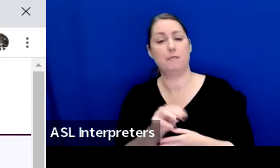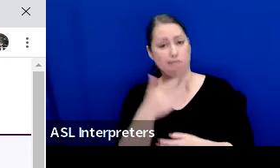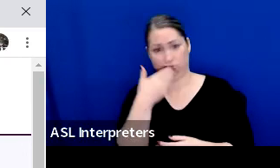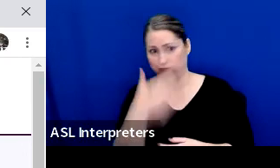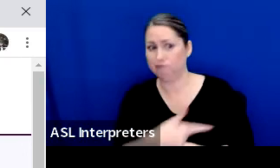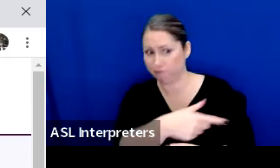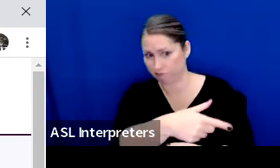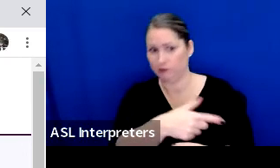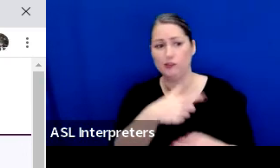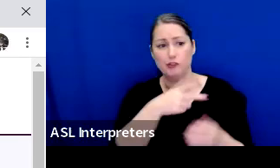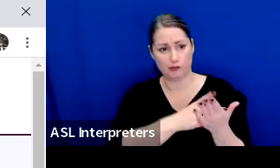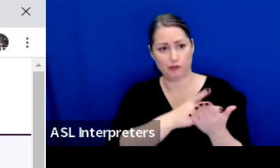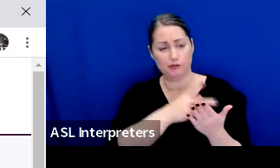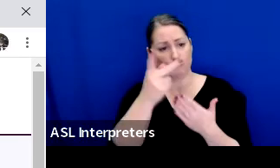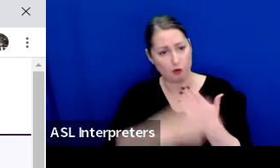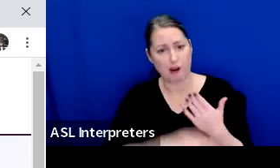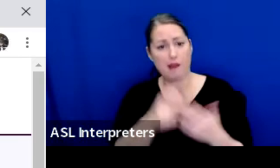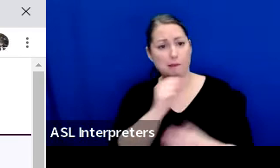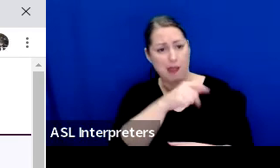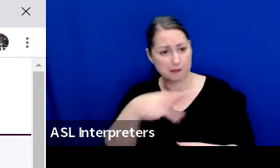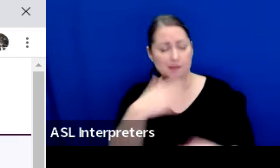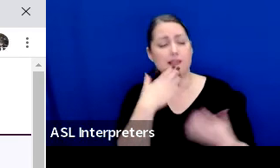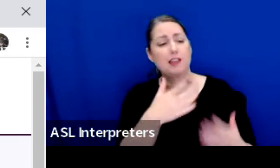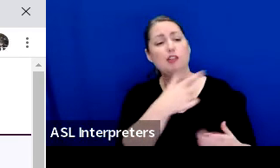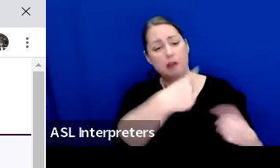And I thank you for giving your time to us all today.